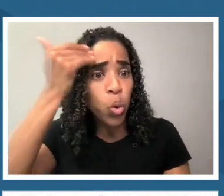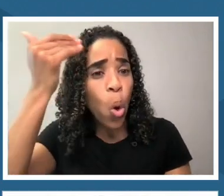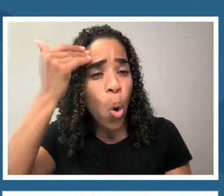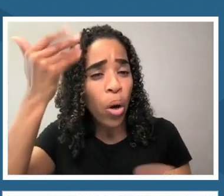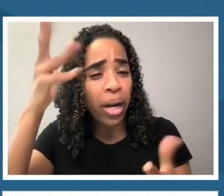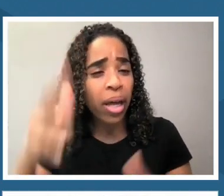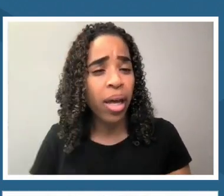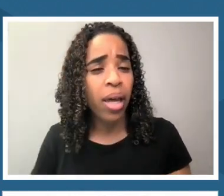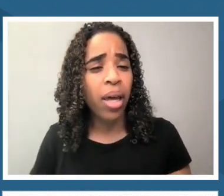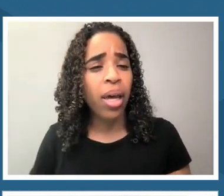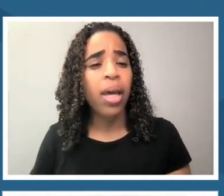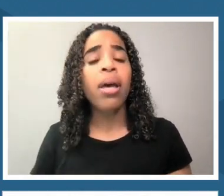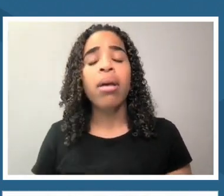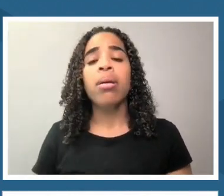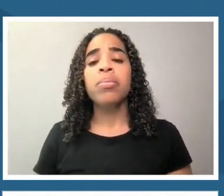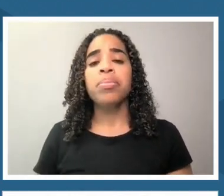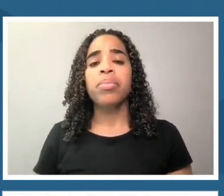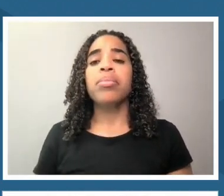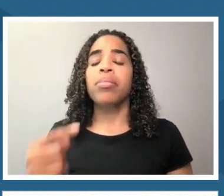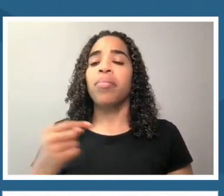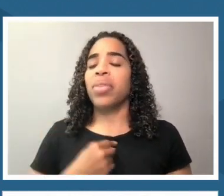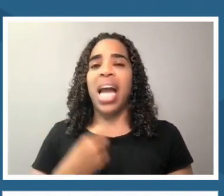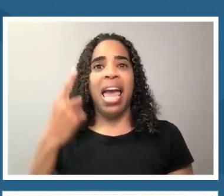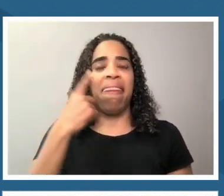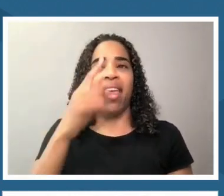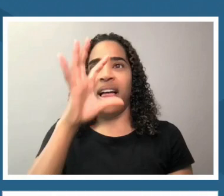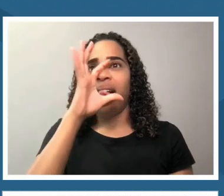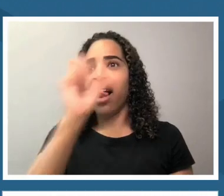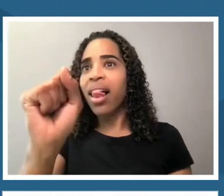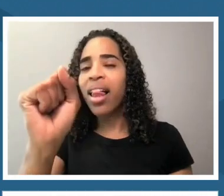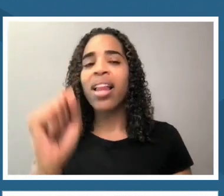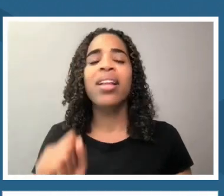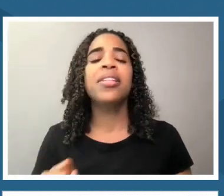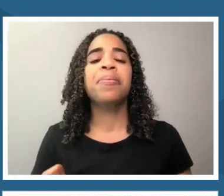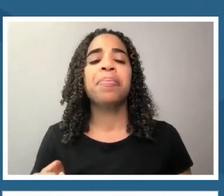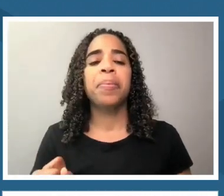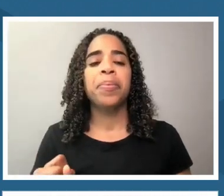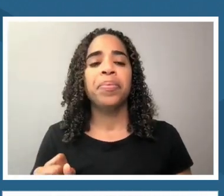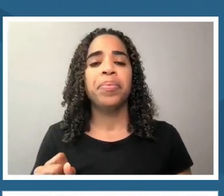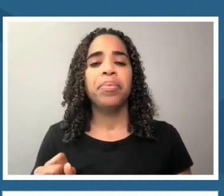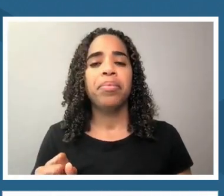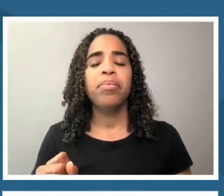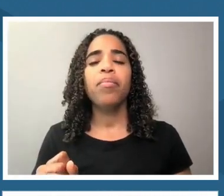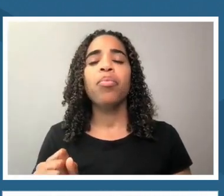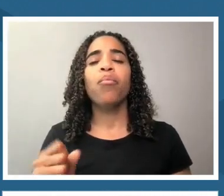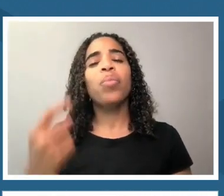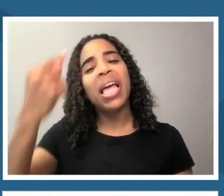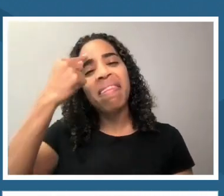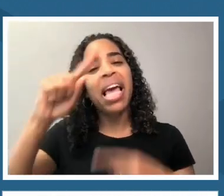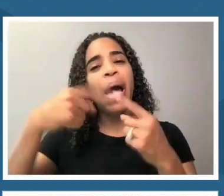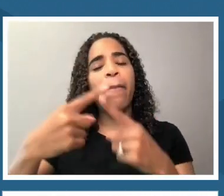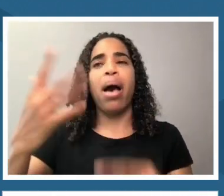is but i you know i always find it interesting um to kind of like go back